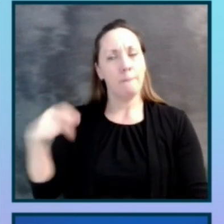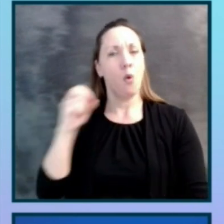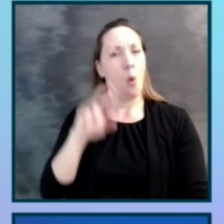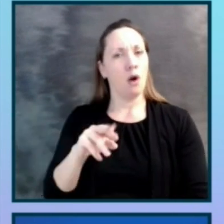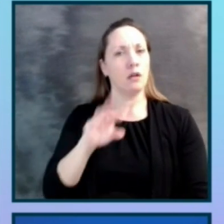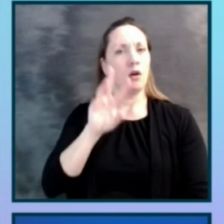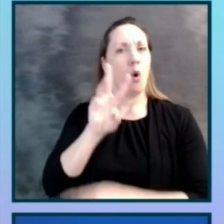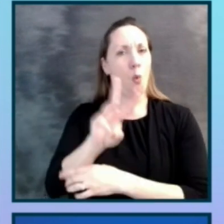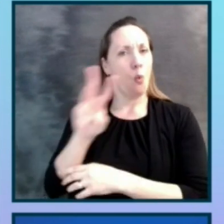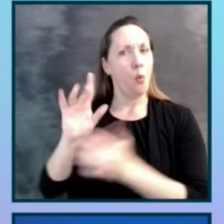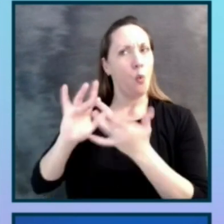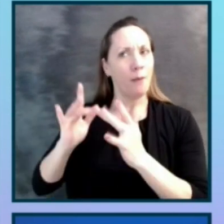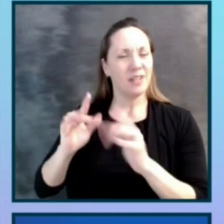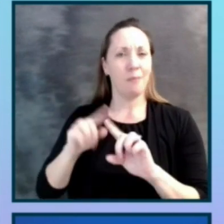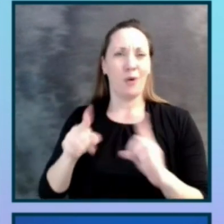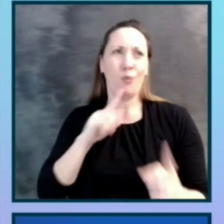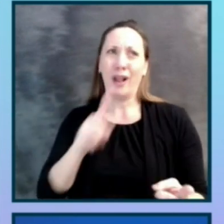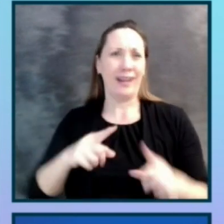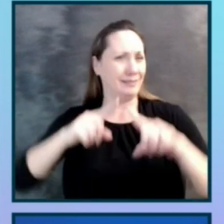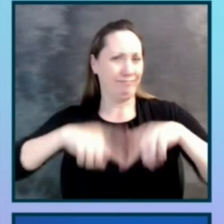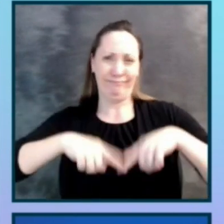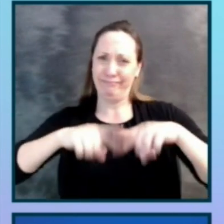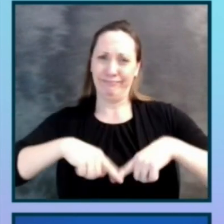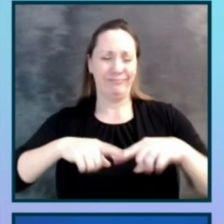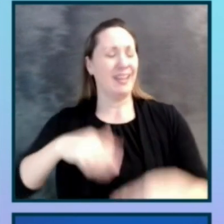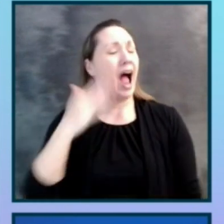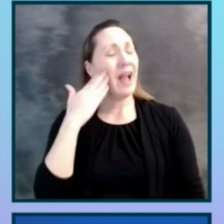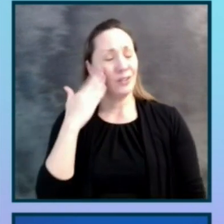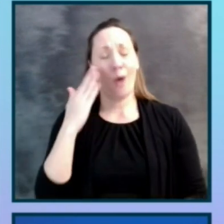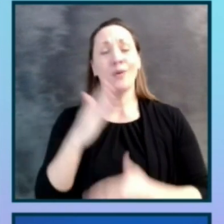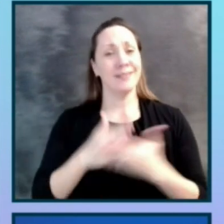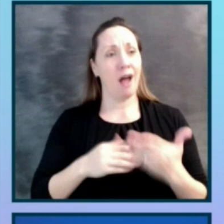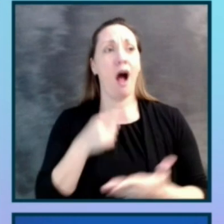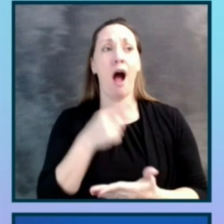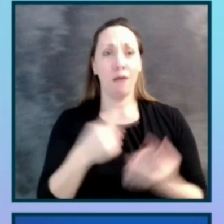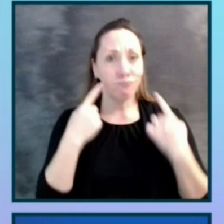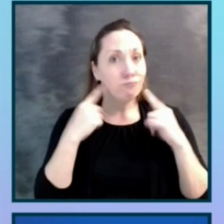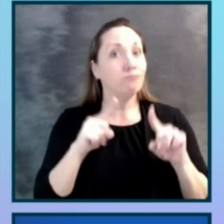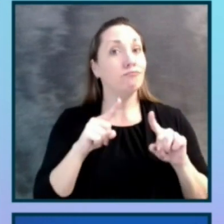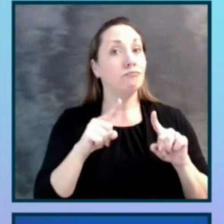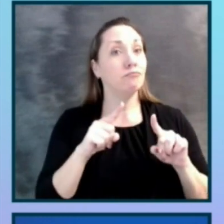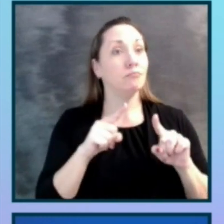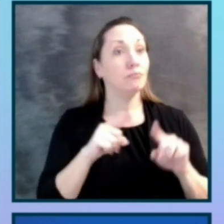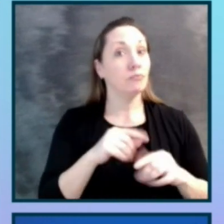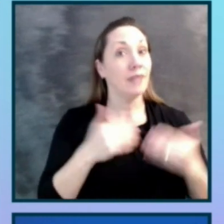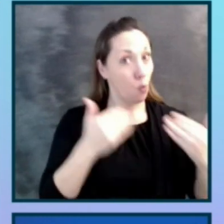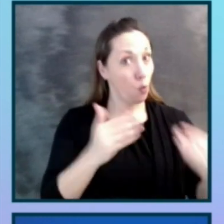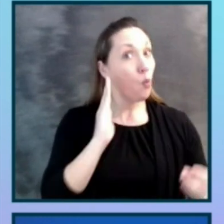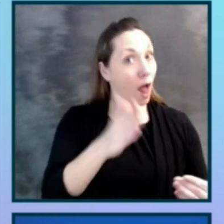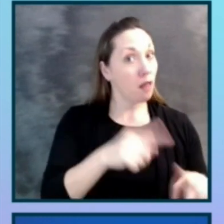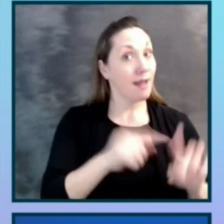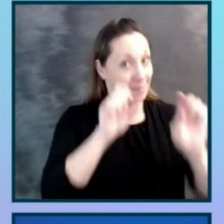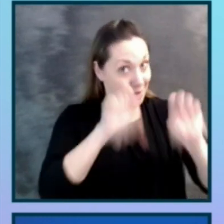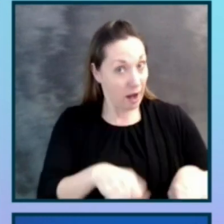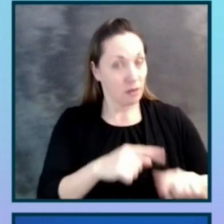but it's really a crapshoot. I know for sure that there are some that do it and that can do it, they won't do it by default.